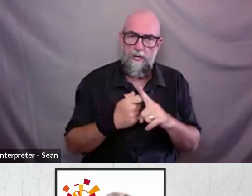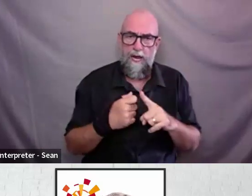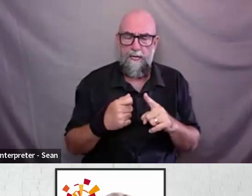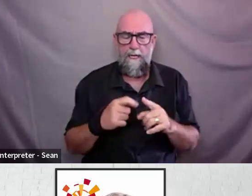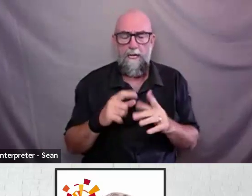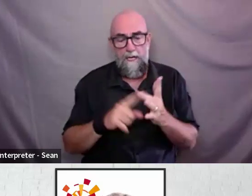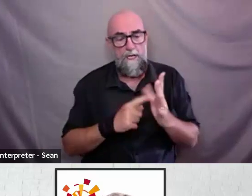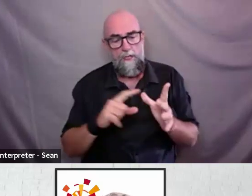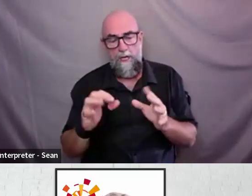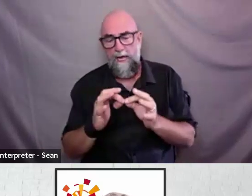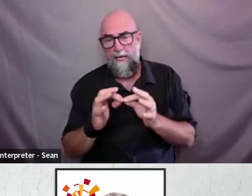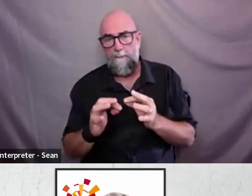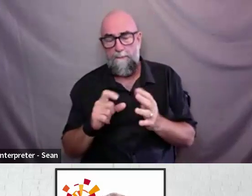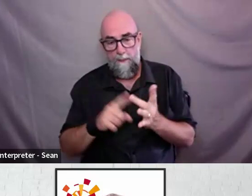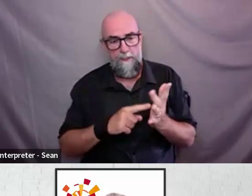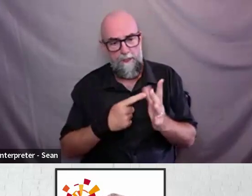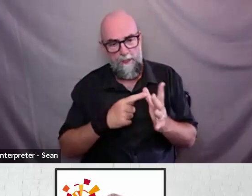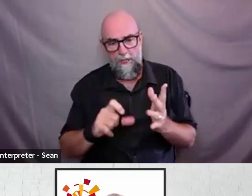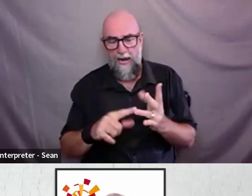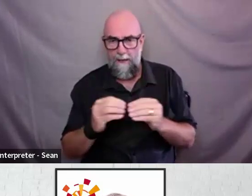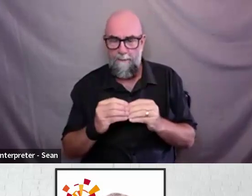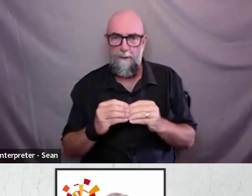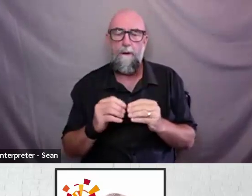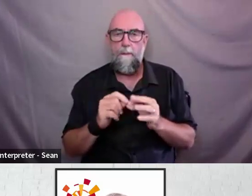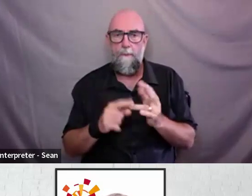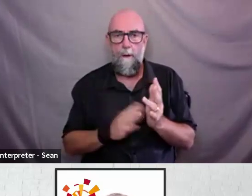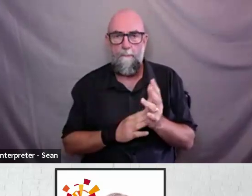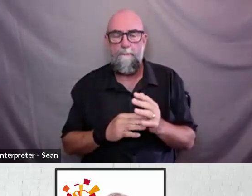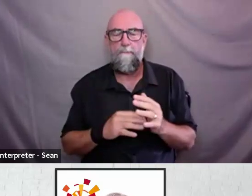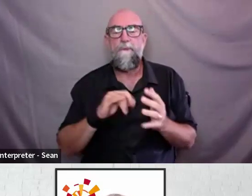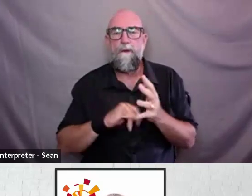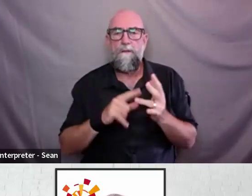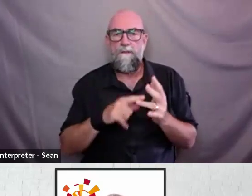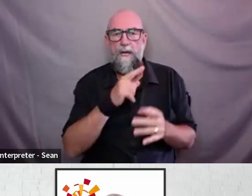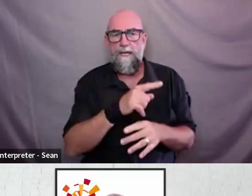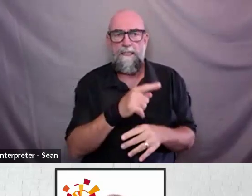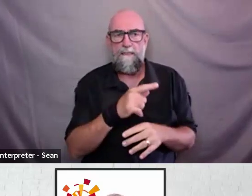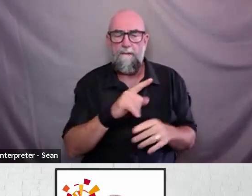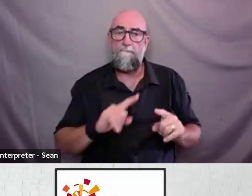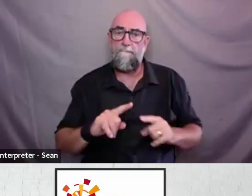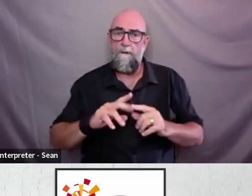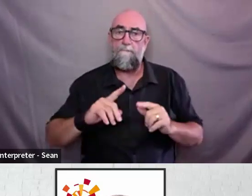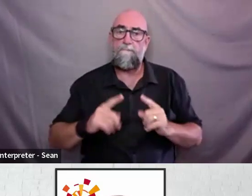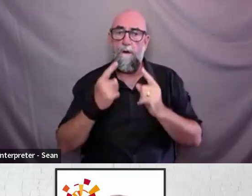so from South Australia but based in Melbourne. He is setting up a company based on First Nations protocols